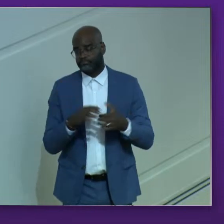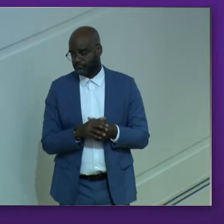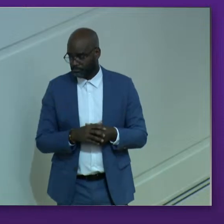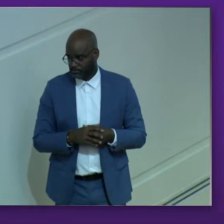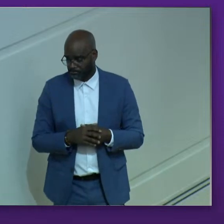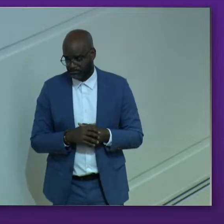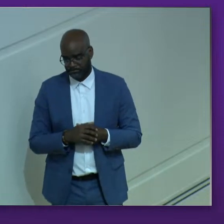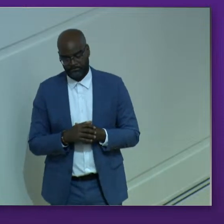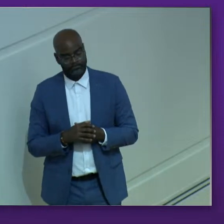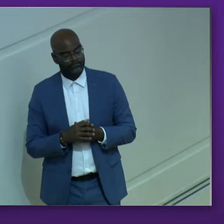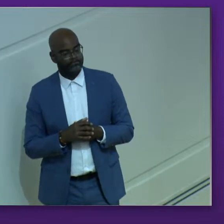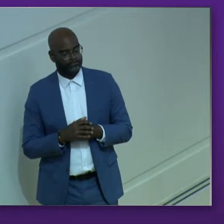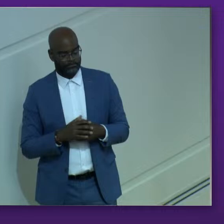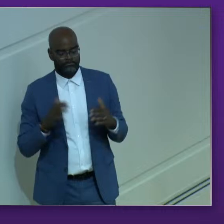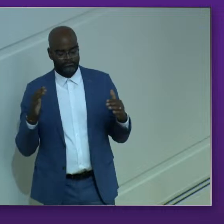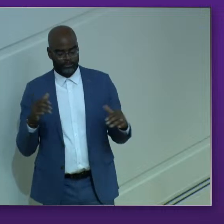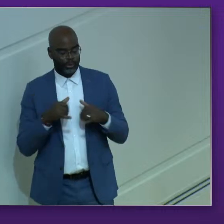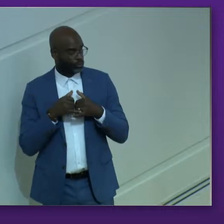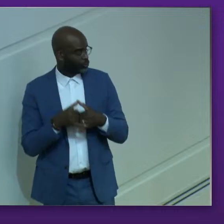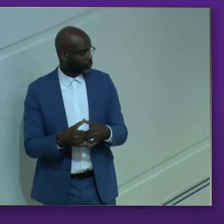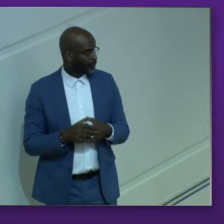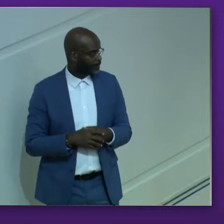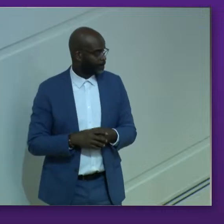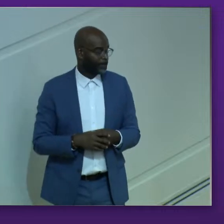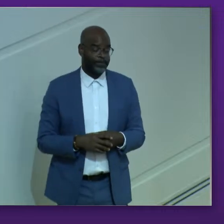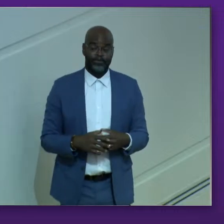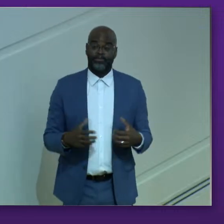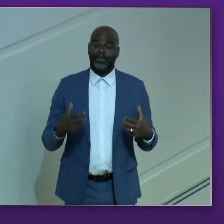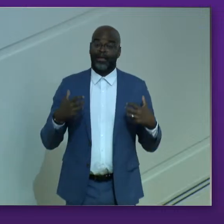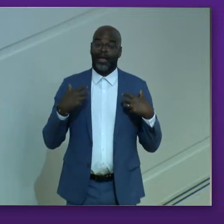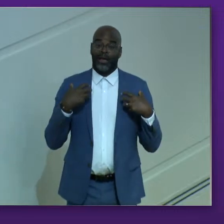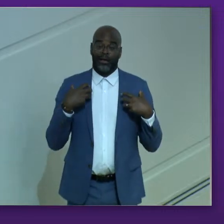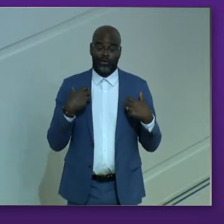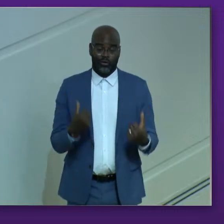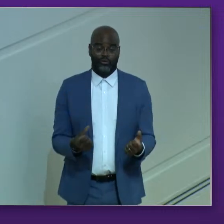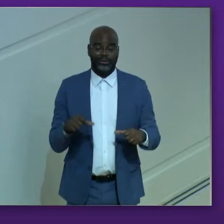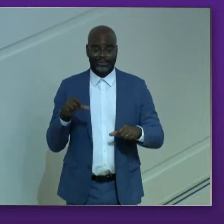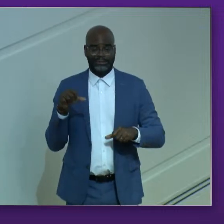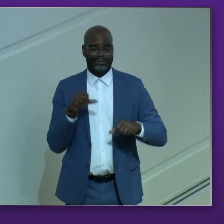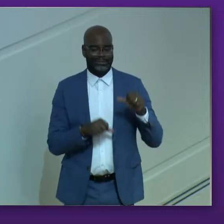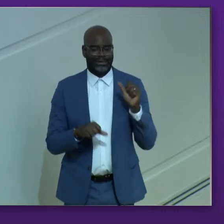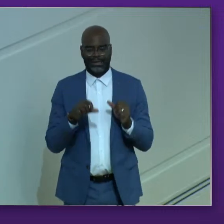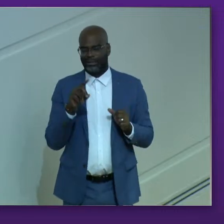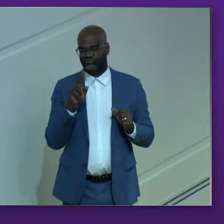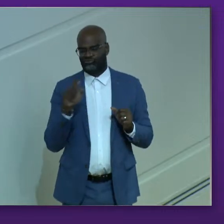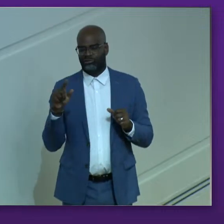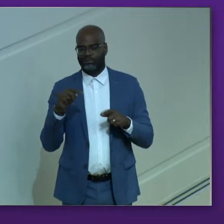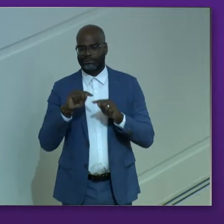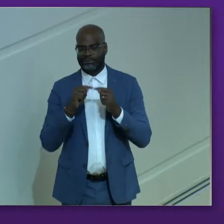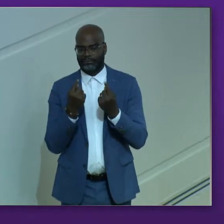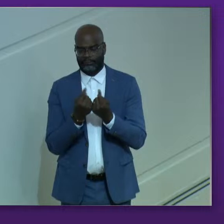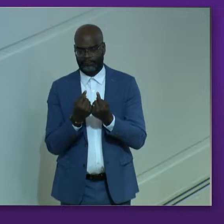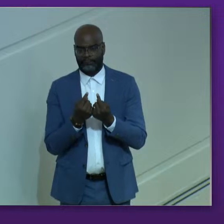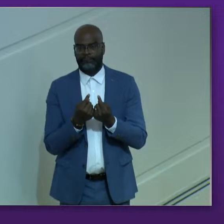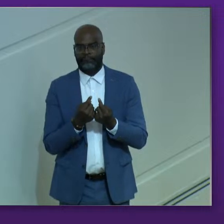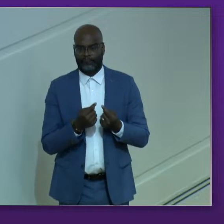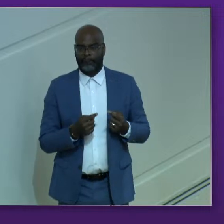IN THE FMP PROVIDES A ROADMAP TO ENSURING THAT THE COLLEGE TO MEET THE NEEDS OF THE STUDENT